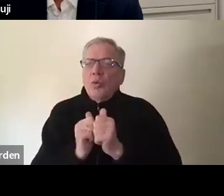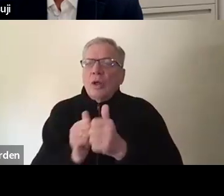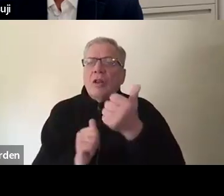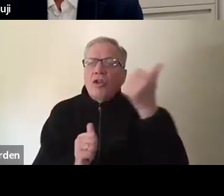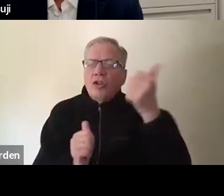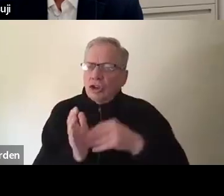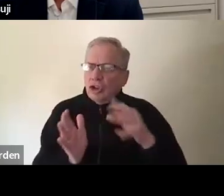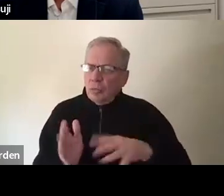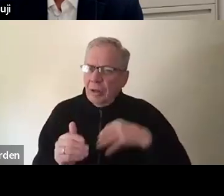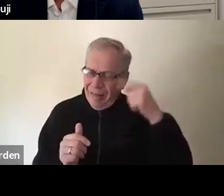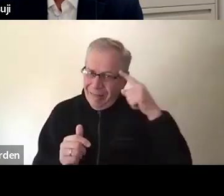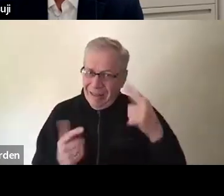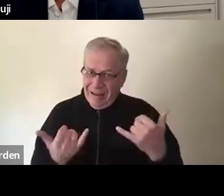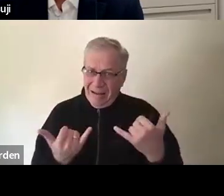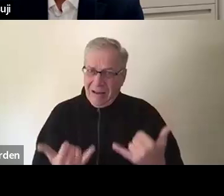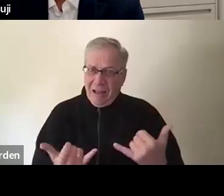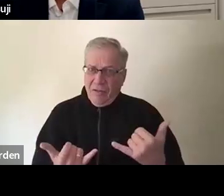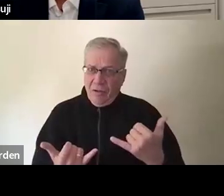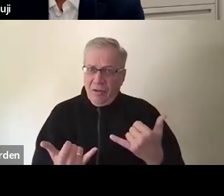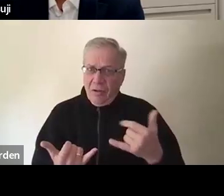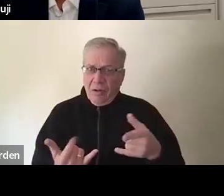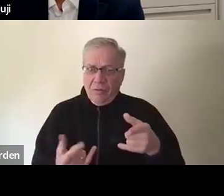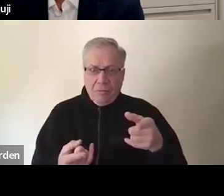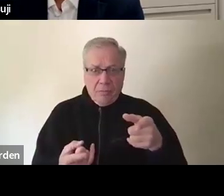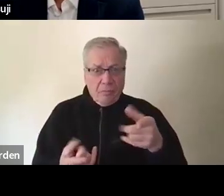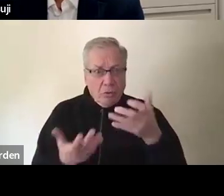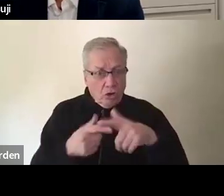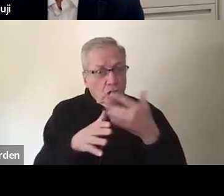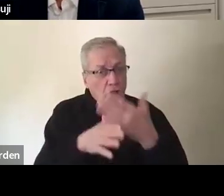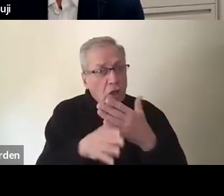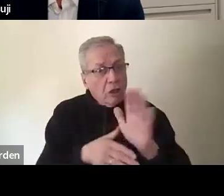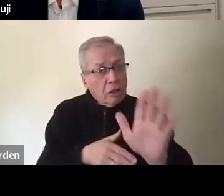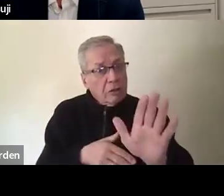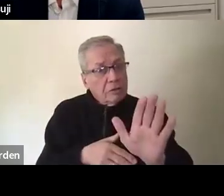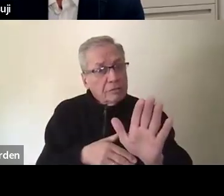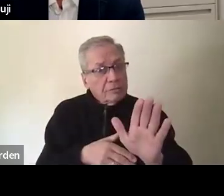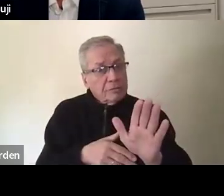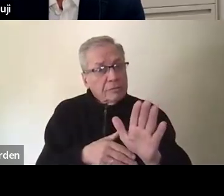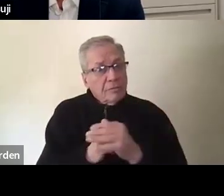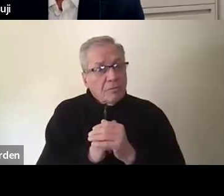At this time Elodie, do want to share about your project?